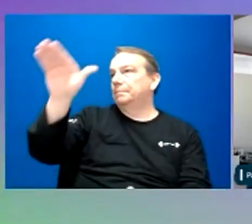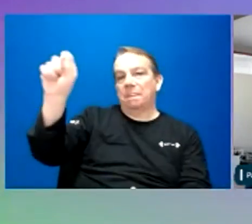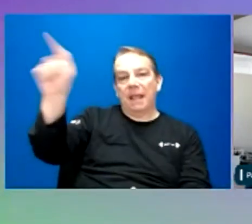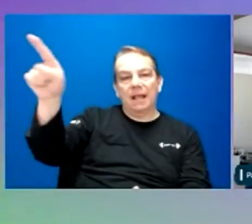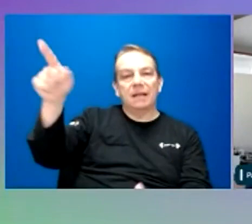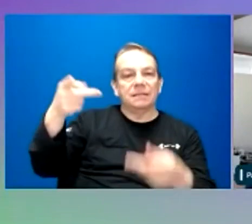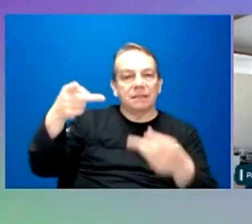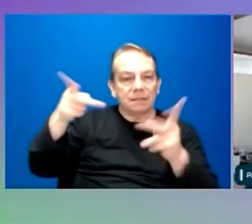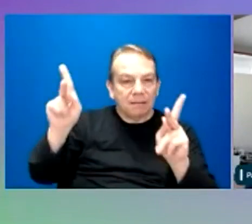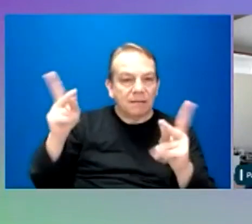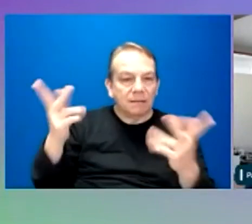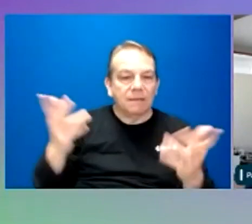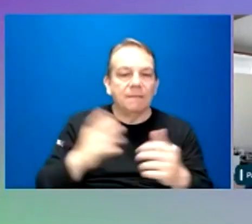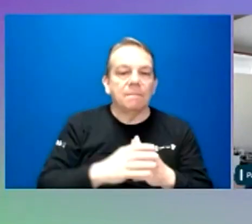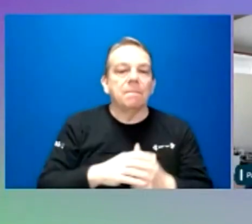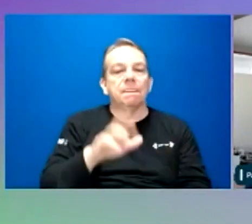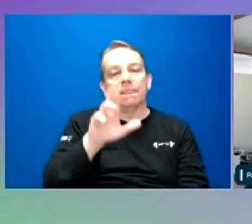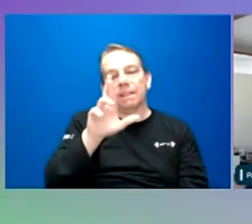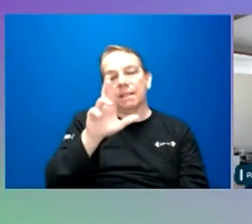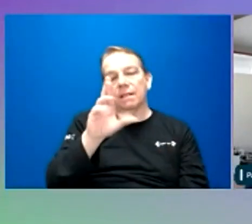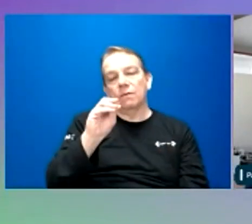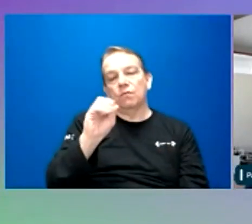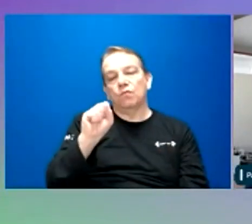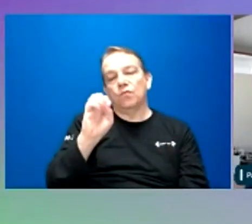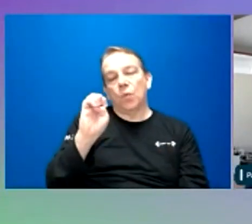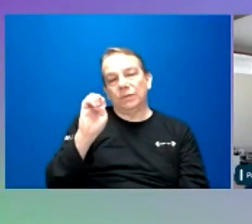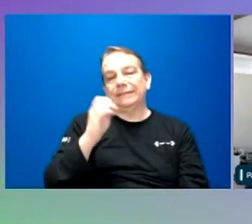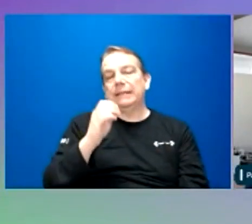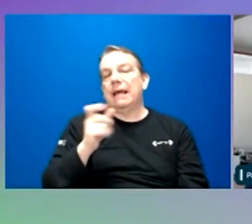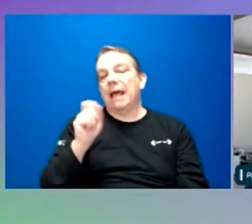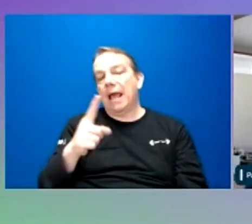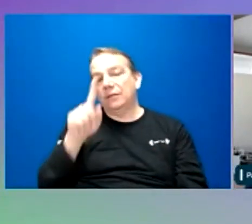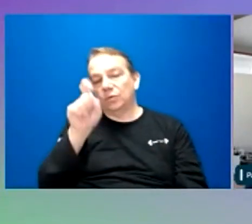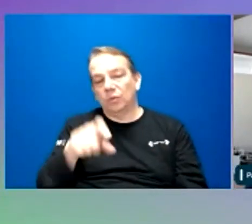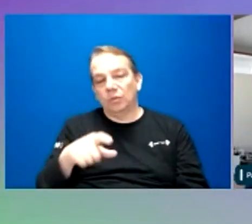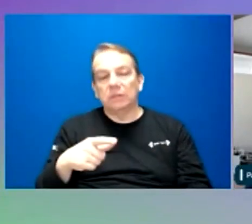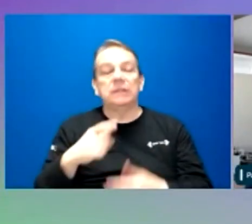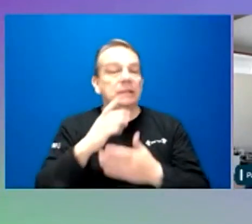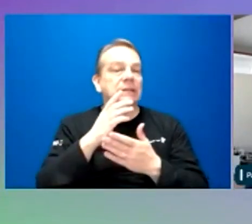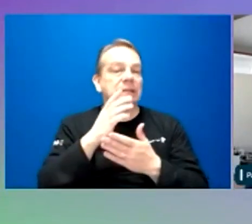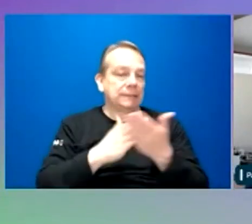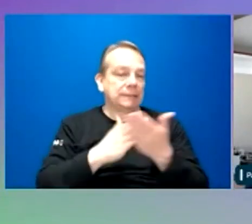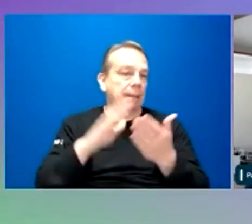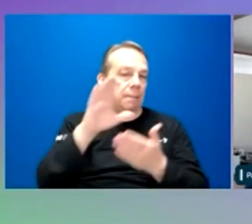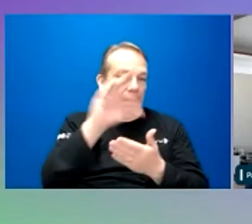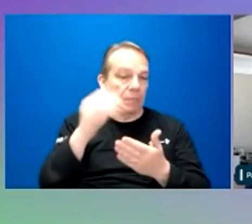the person that asked this question. I'll also say that some companies I'll speak for DK, we have a virtual town hall